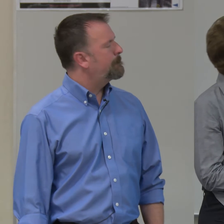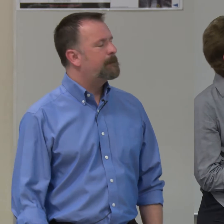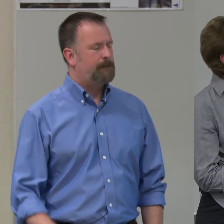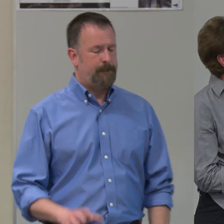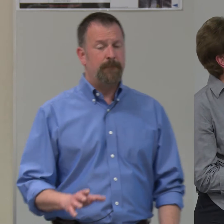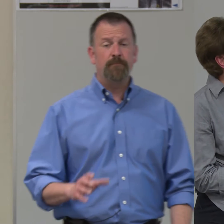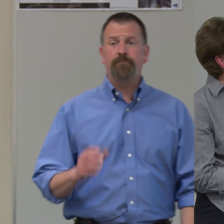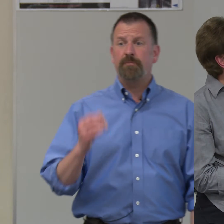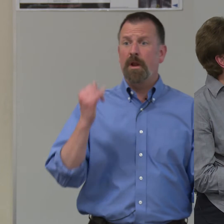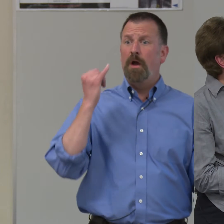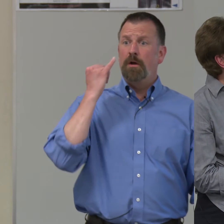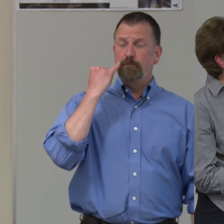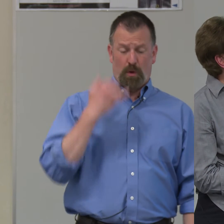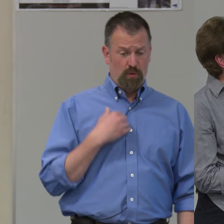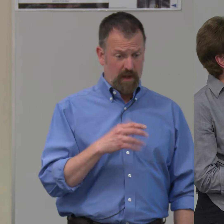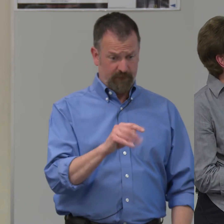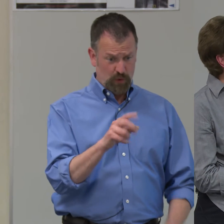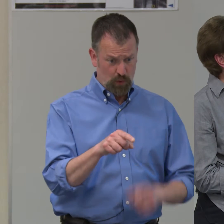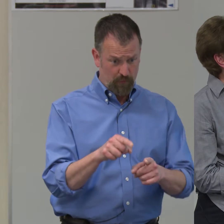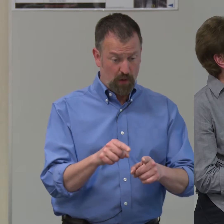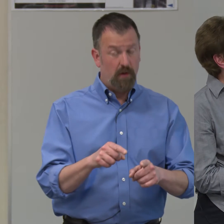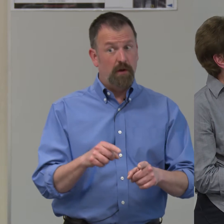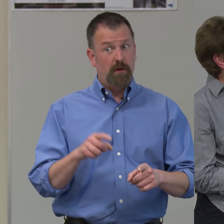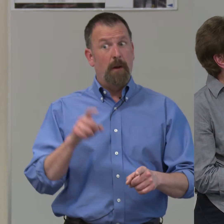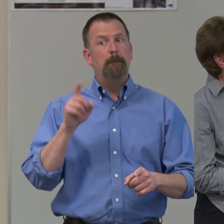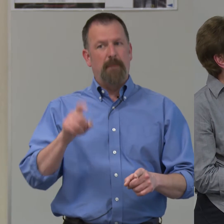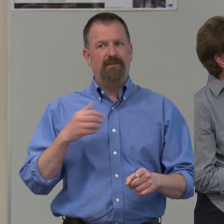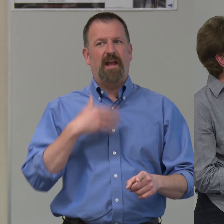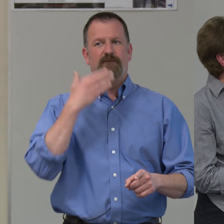that there is good vascularization to the tumors